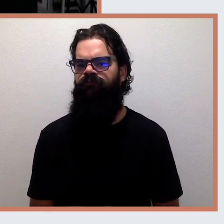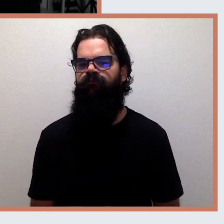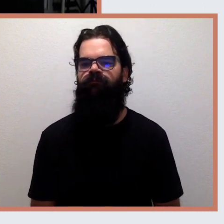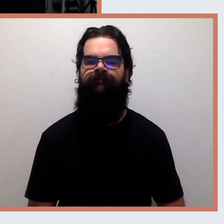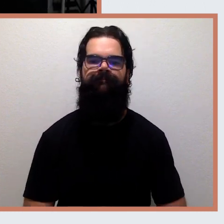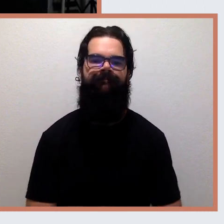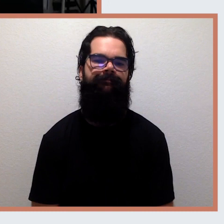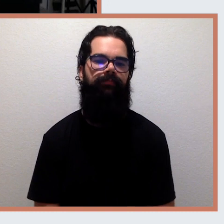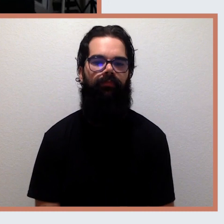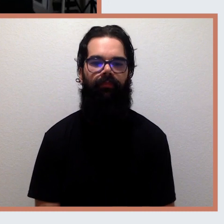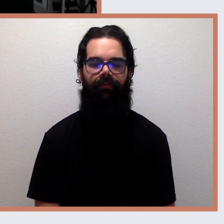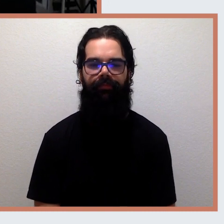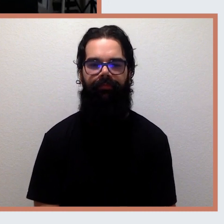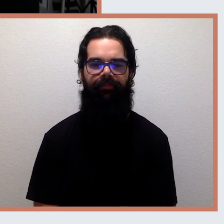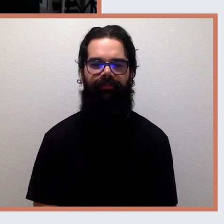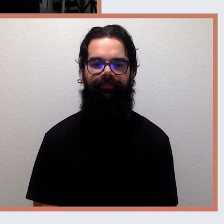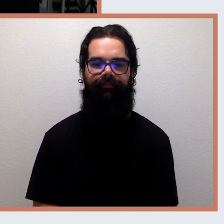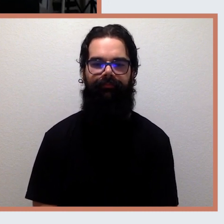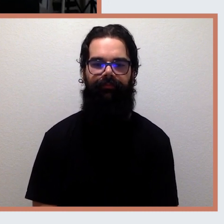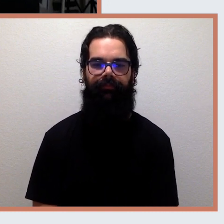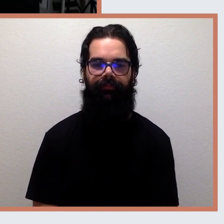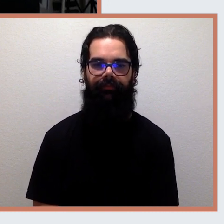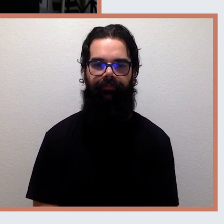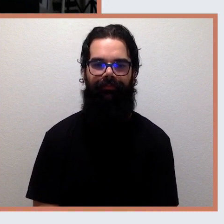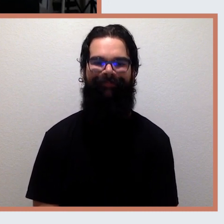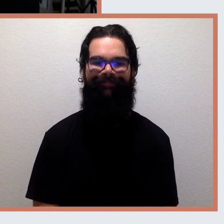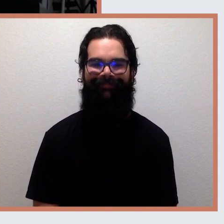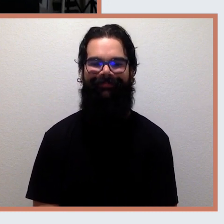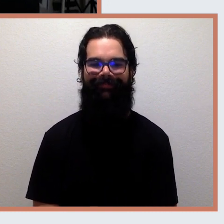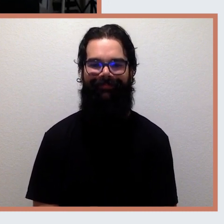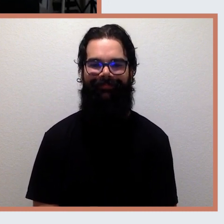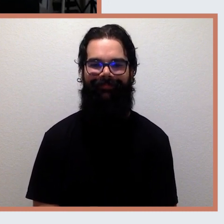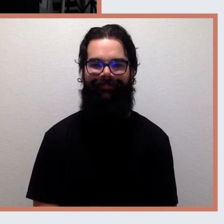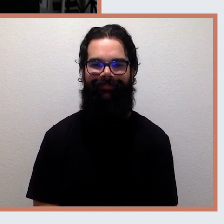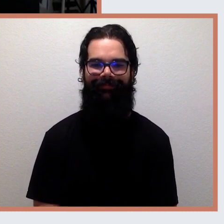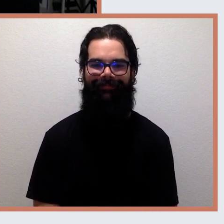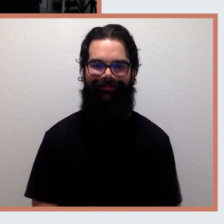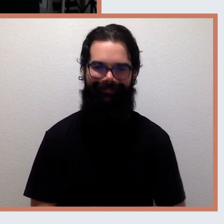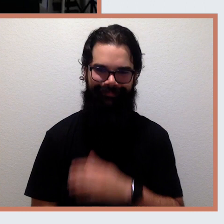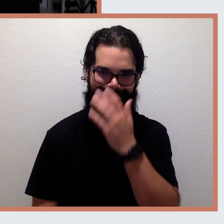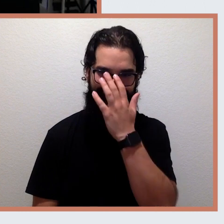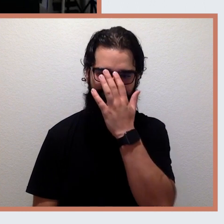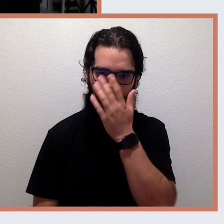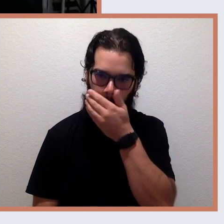and sometimes magic things happen. So, yeah. I know I'm doing life right now.